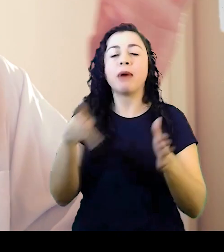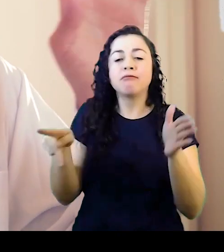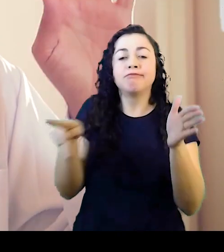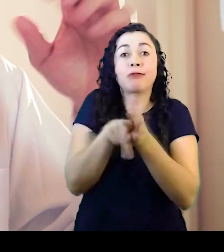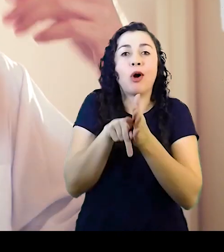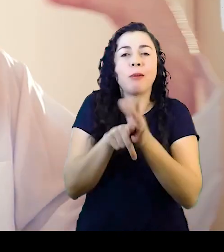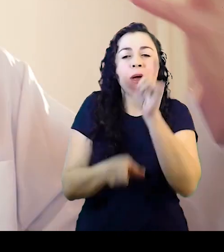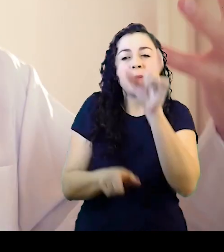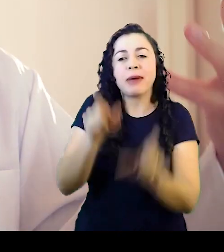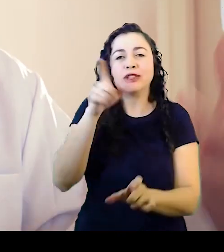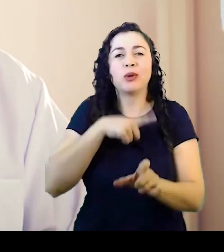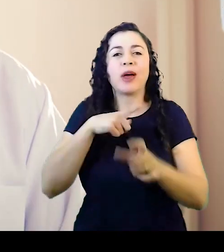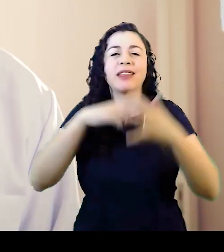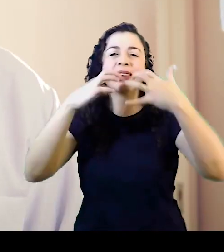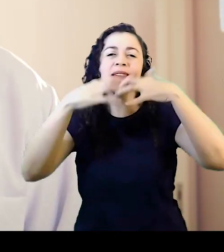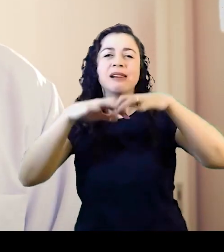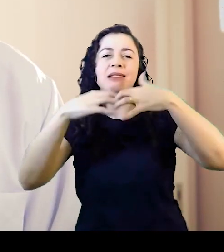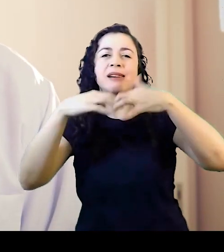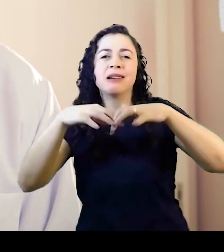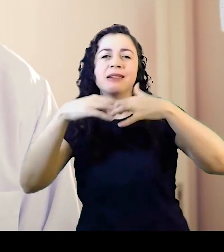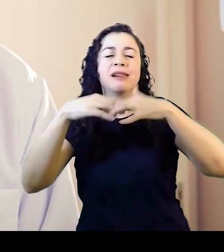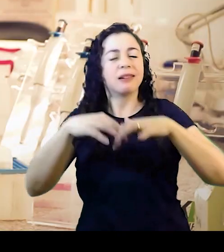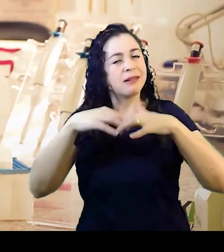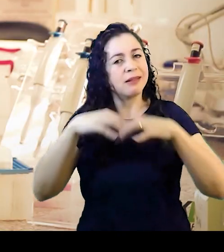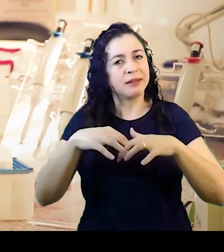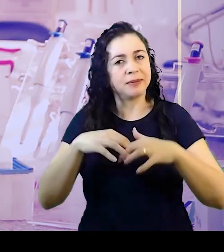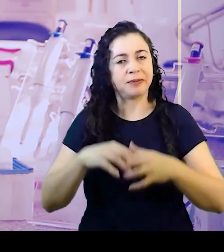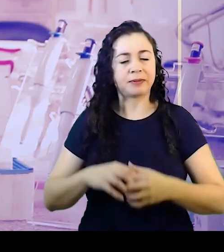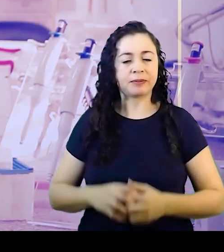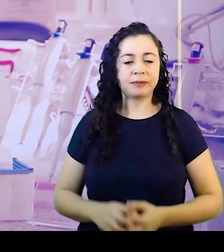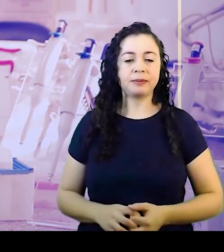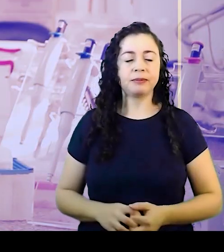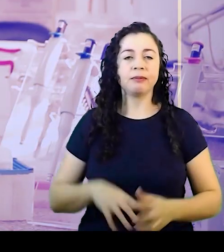patients who start to develop neurological symptoms.